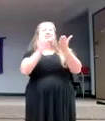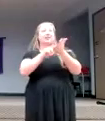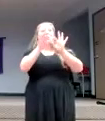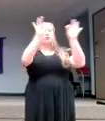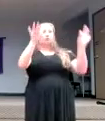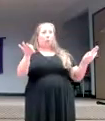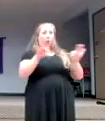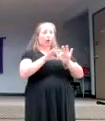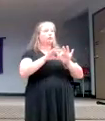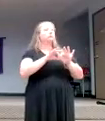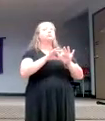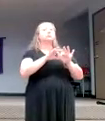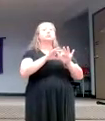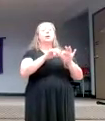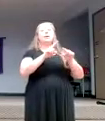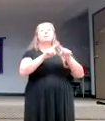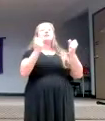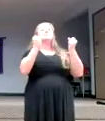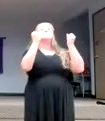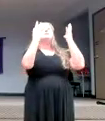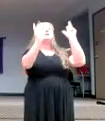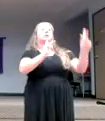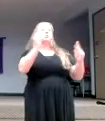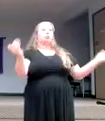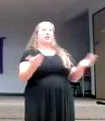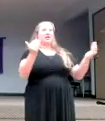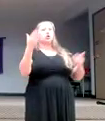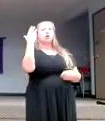signed the forms? However, there will be several folks here in blue shirts around the room that